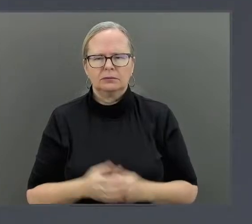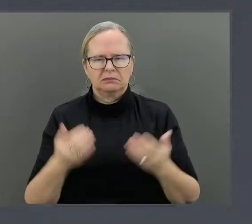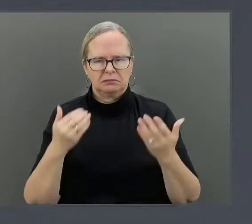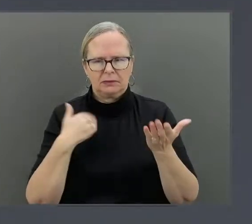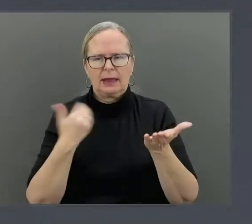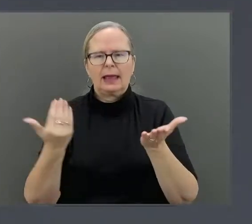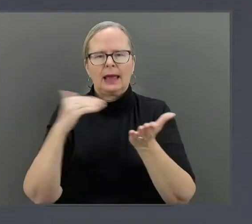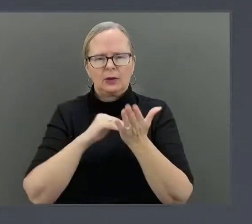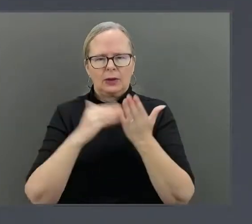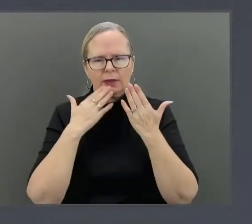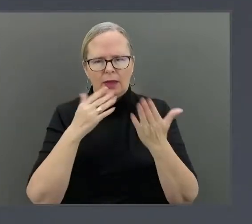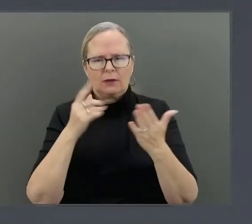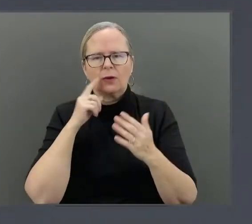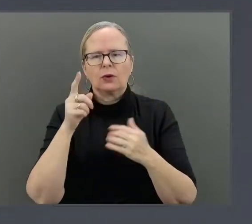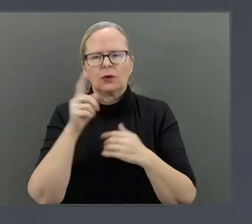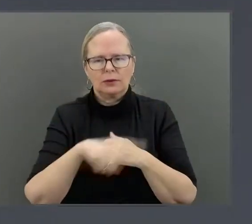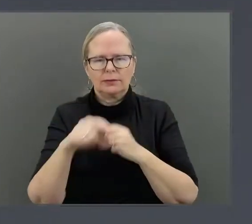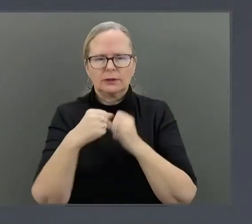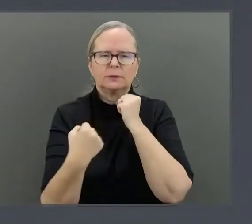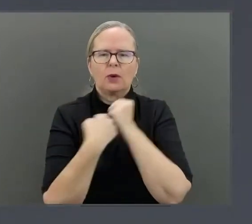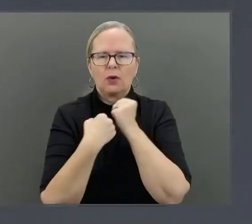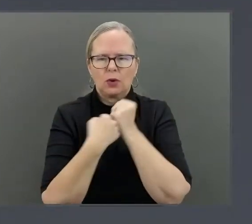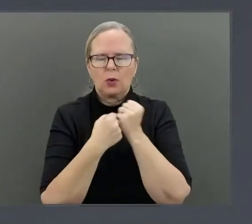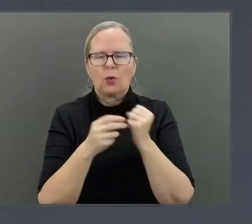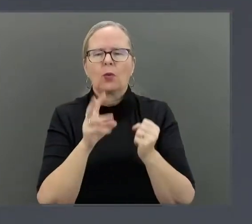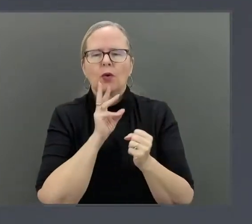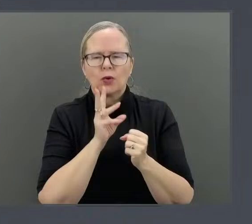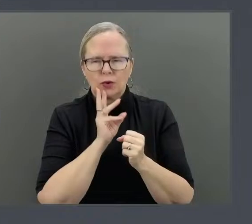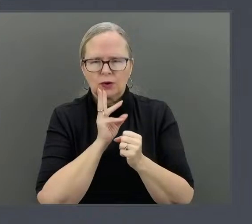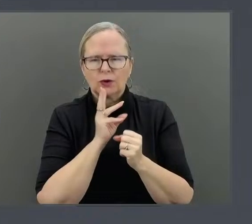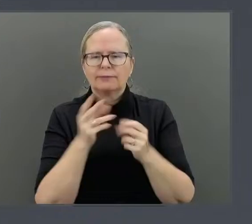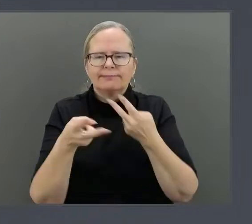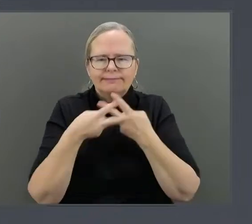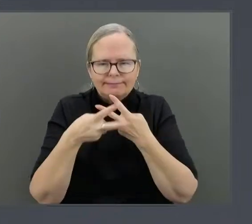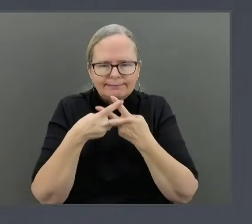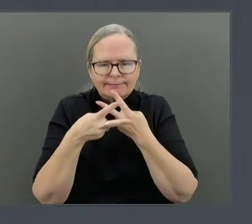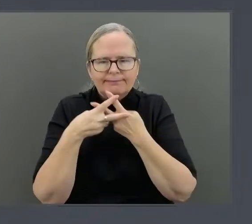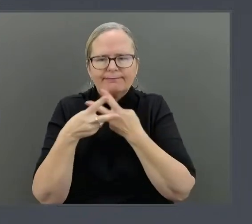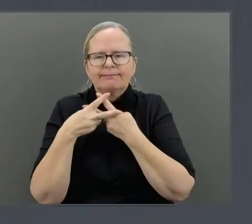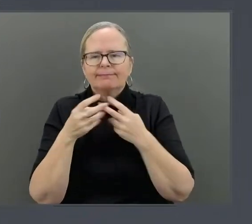me measures including businesses I know a lot of you have uh decided to either shut